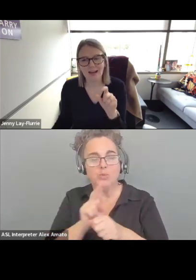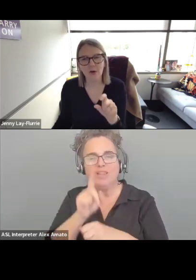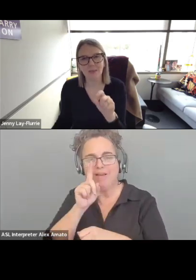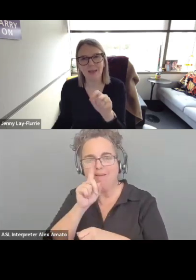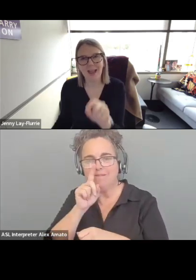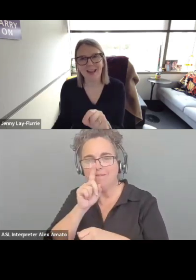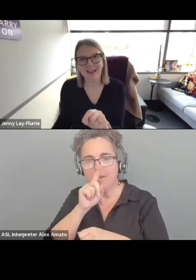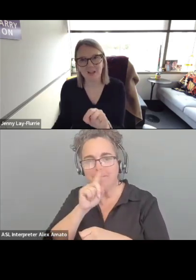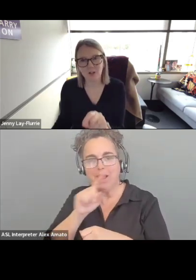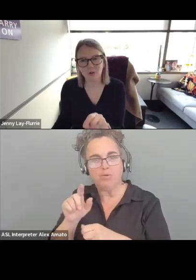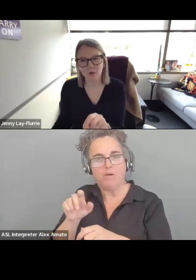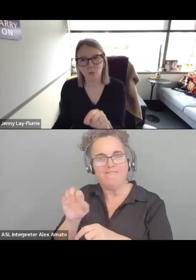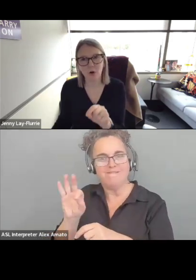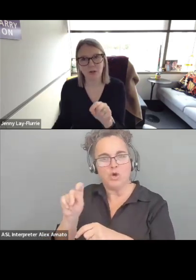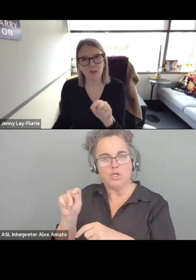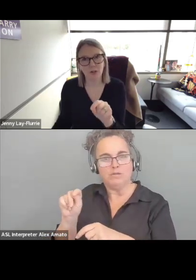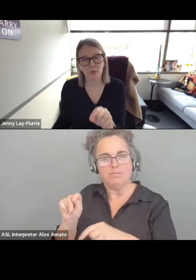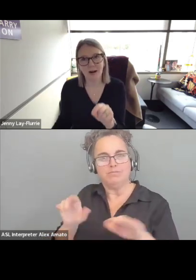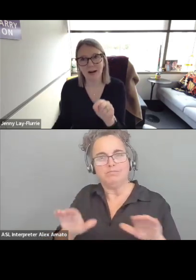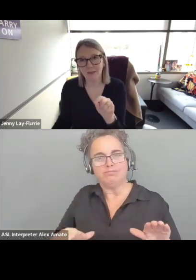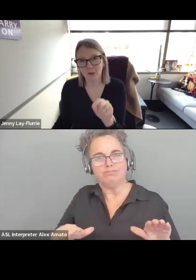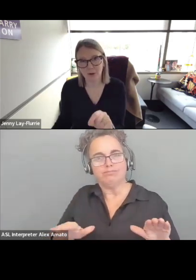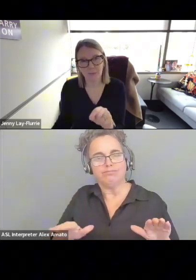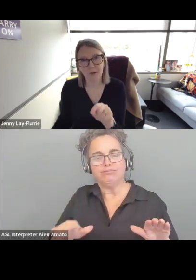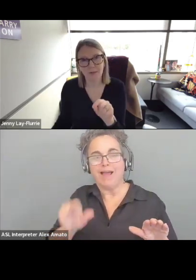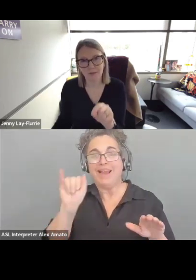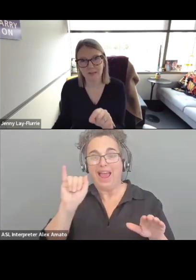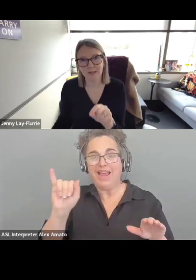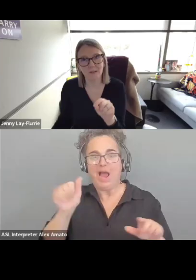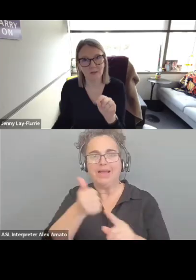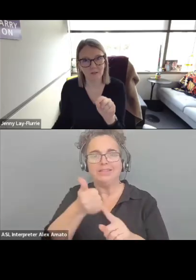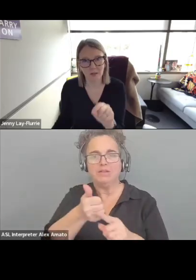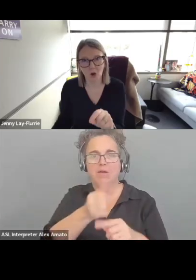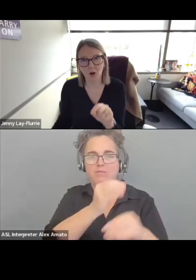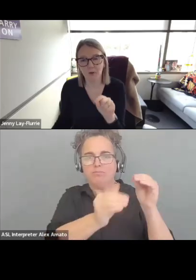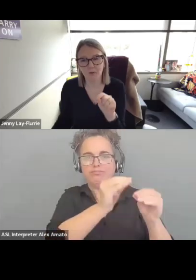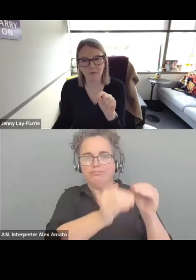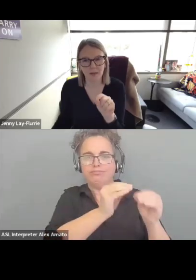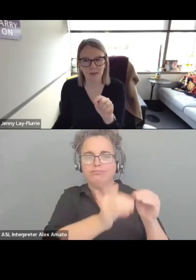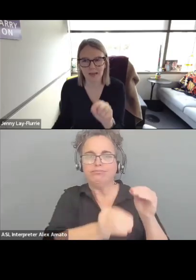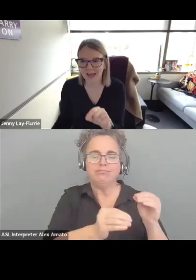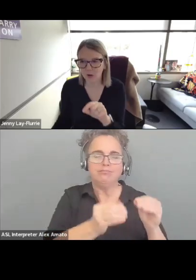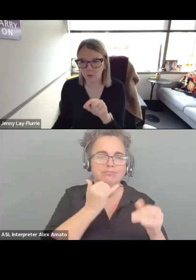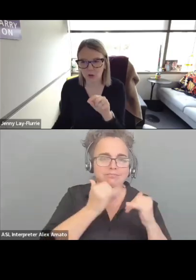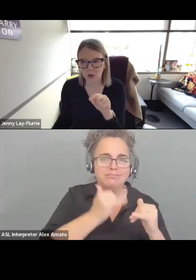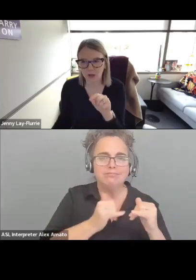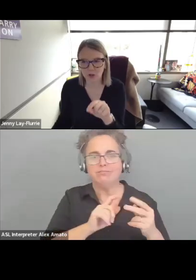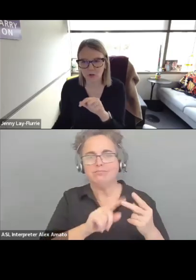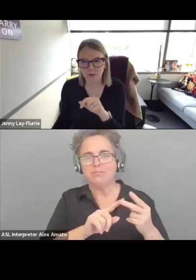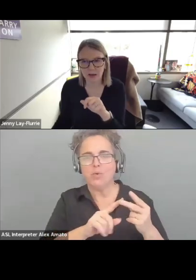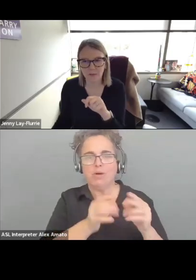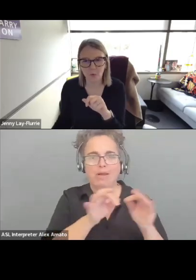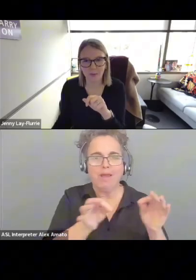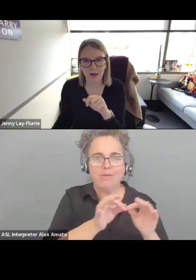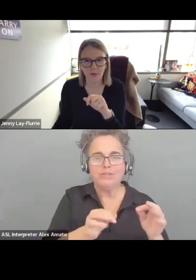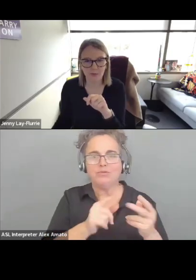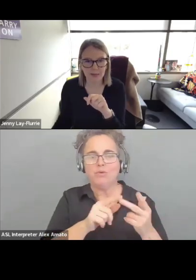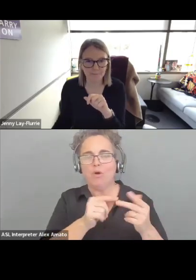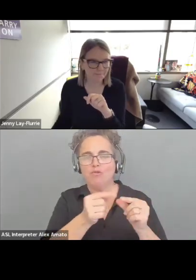and allowing the AI to do the work - to correct the grammar, the sentences, the commas, the language - and do that more powerfully.